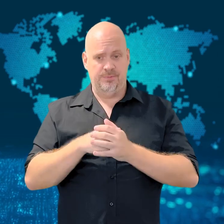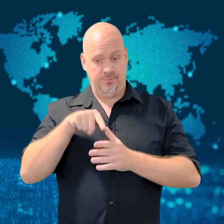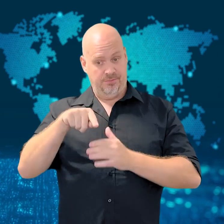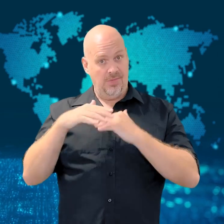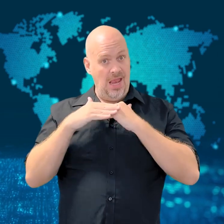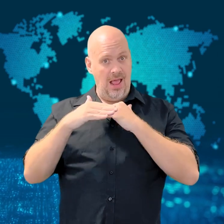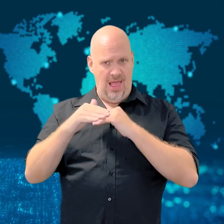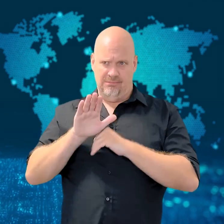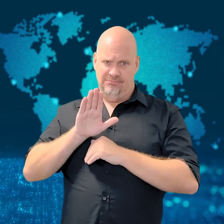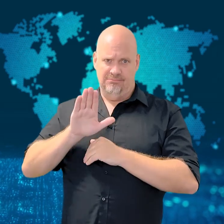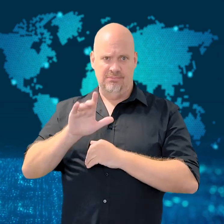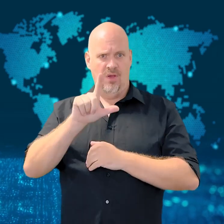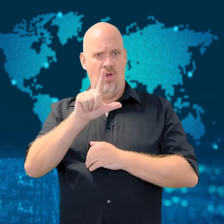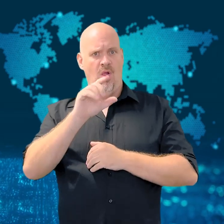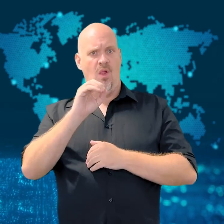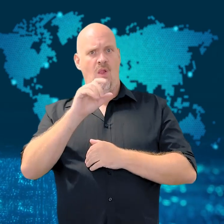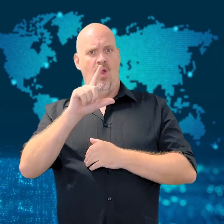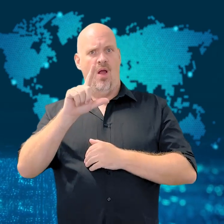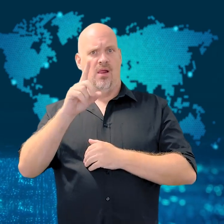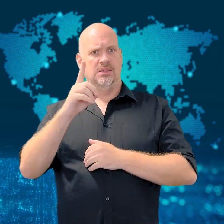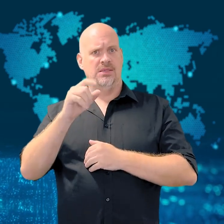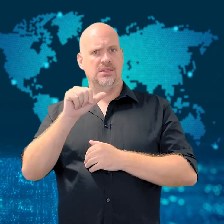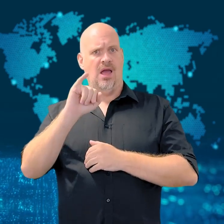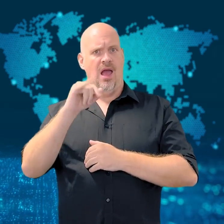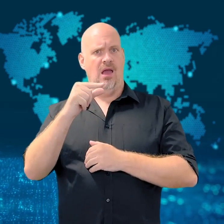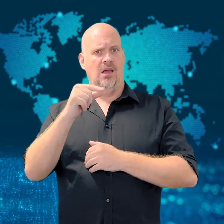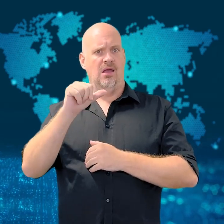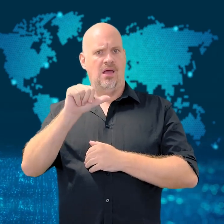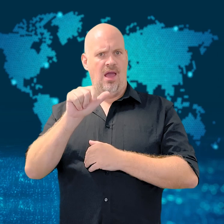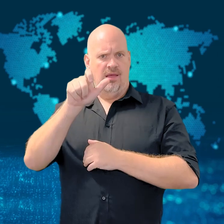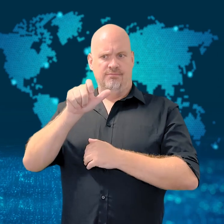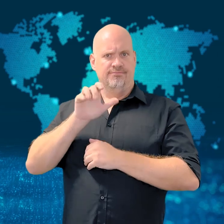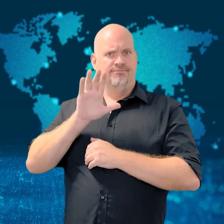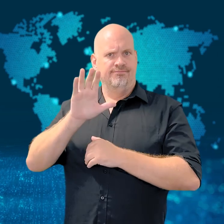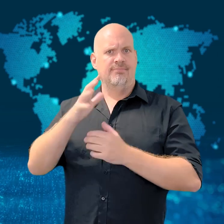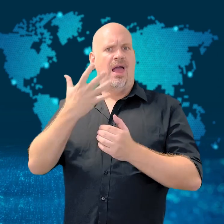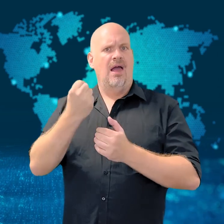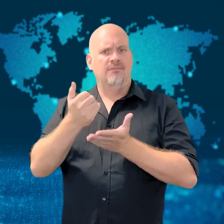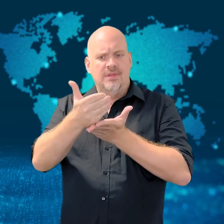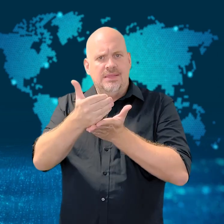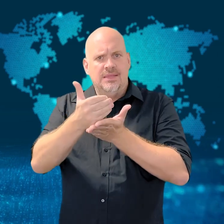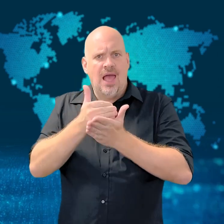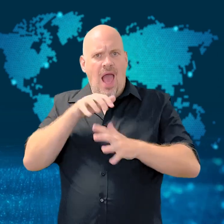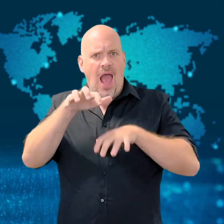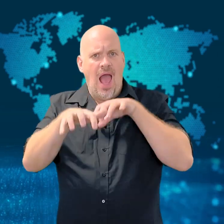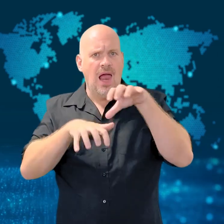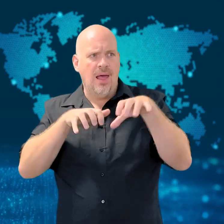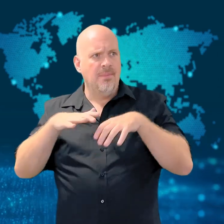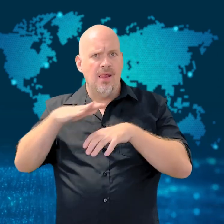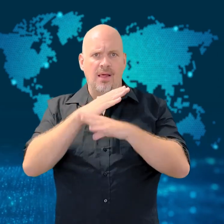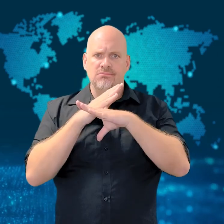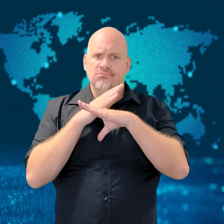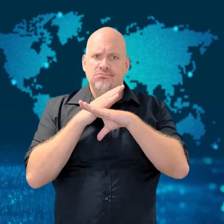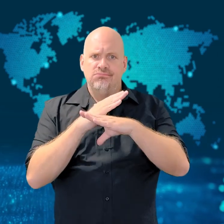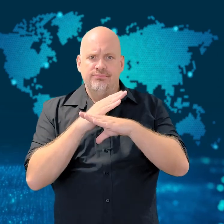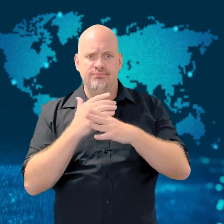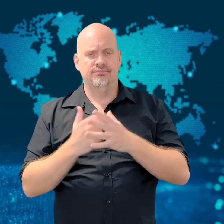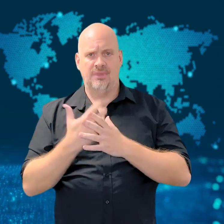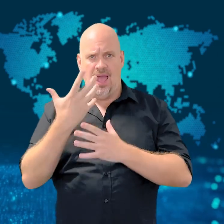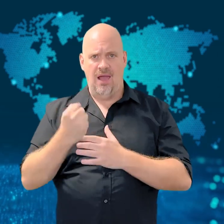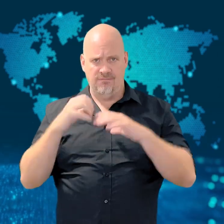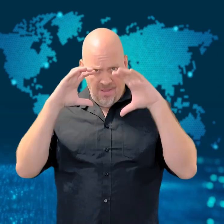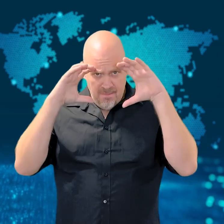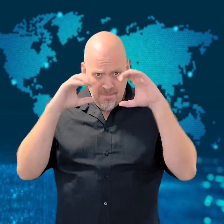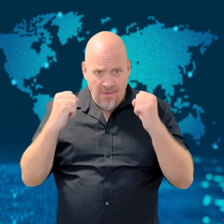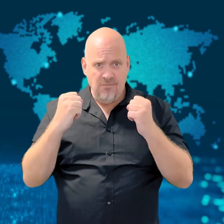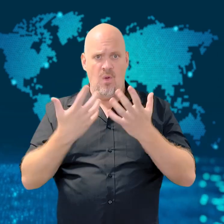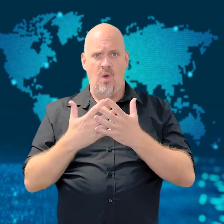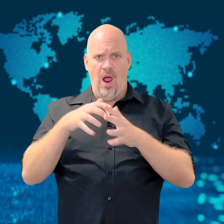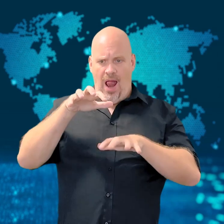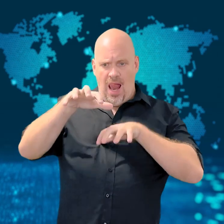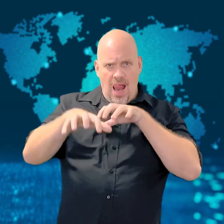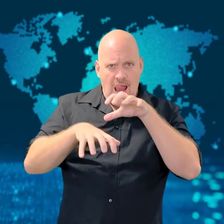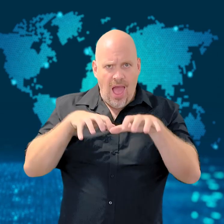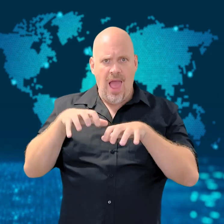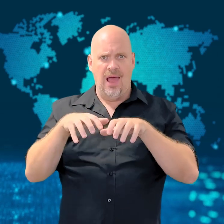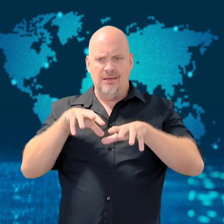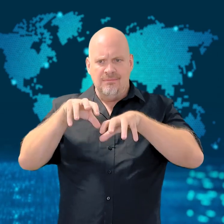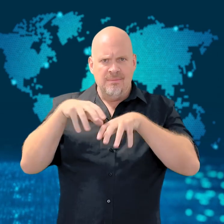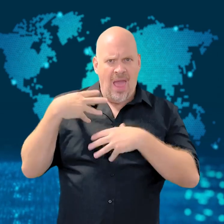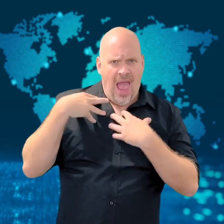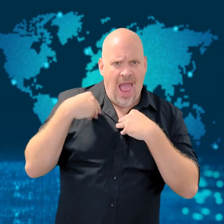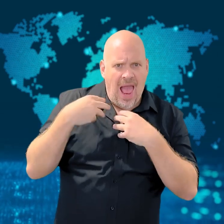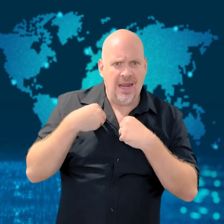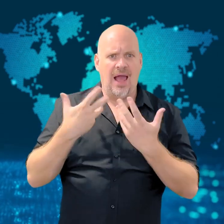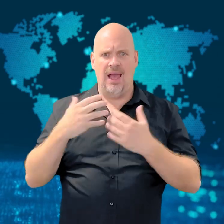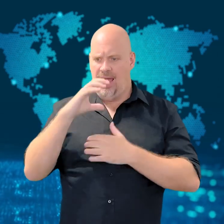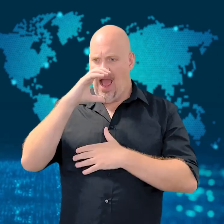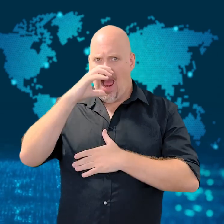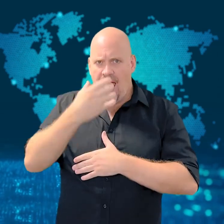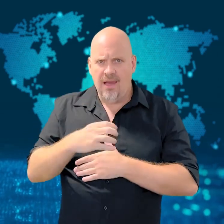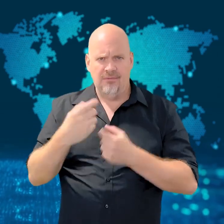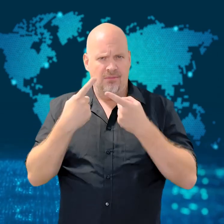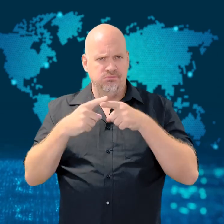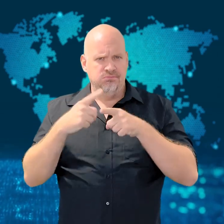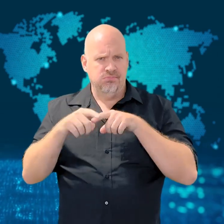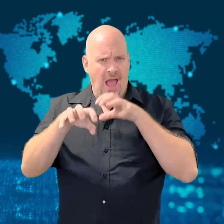The land was a part of the Lolldaiga conservancy, a wildlife sanctuary that is home to buffalo,